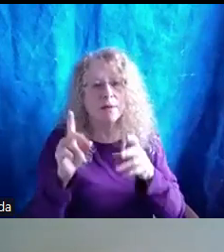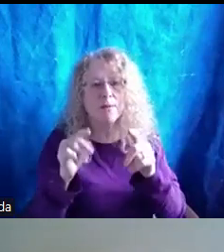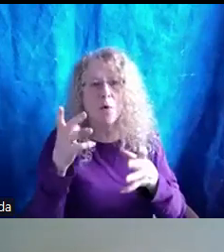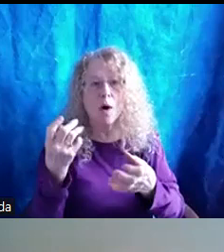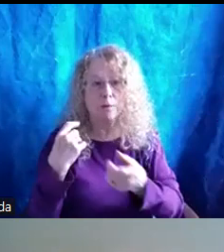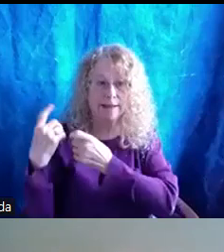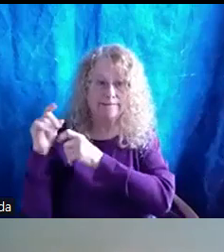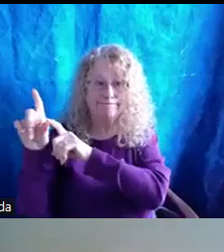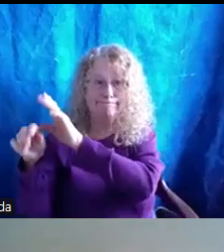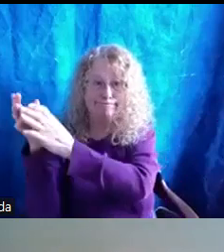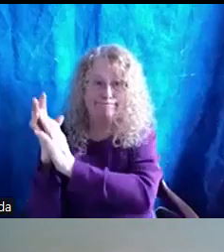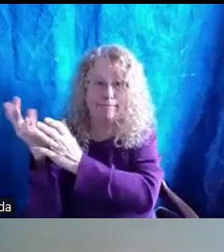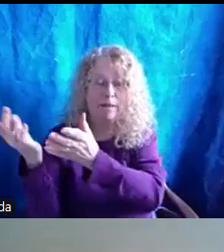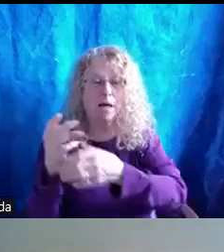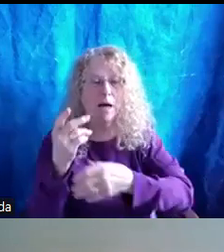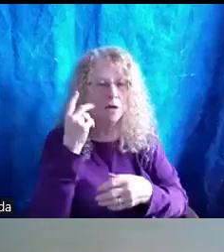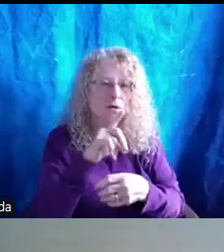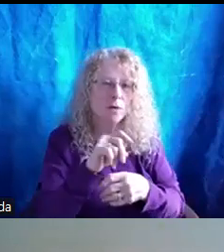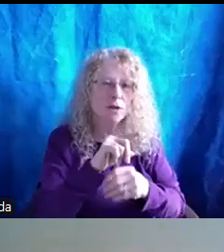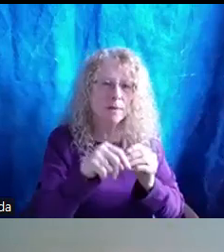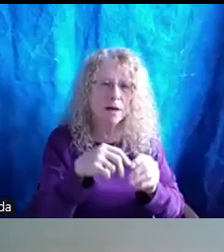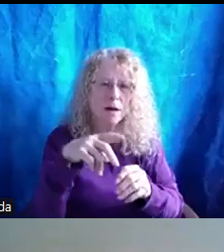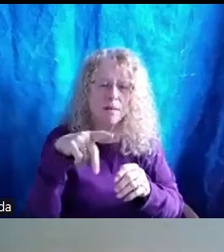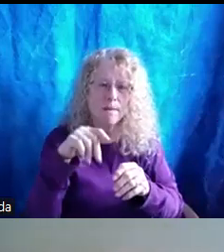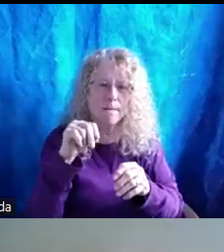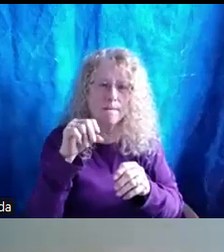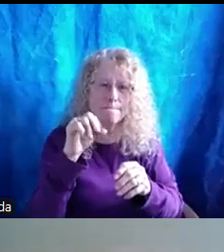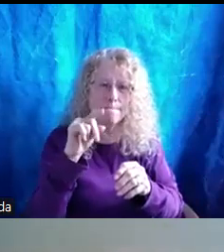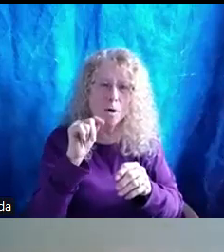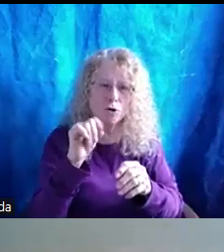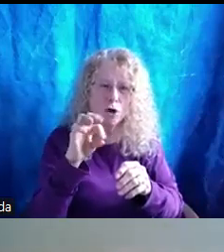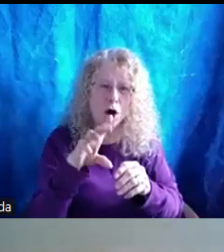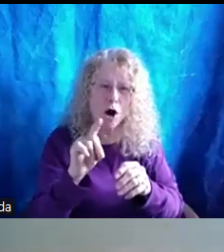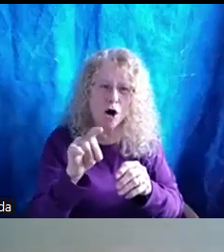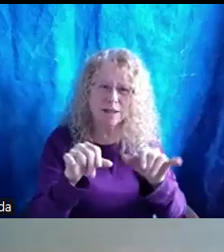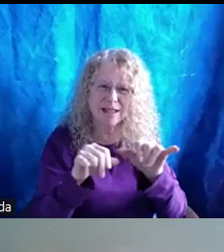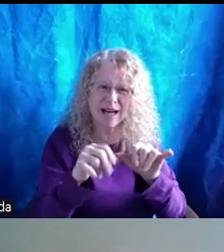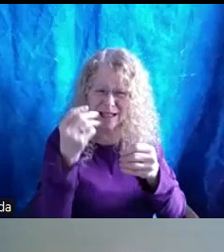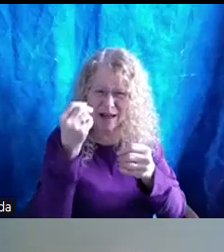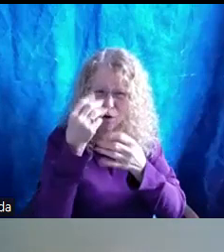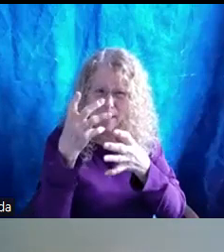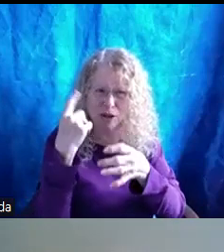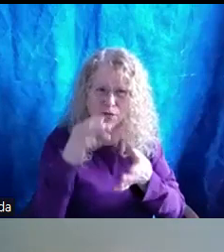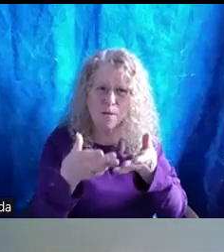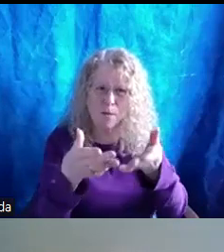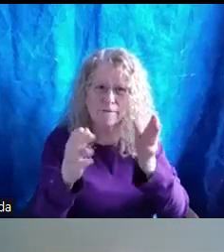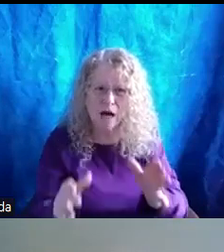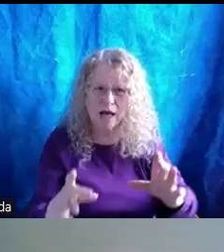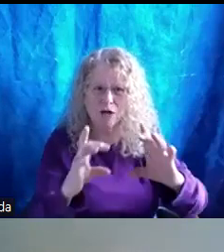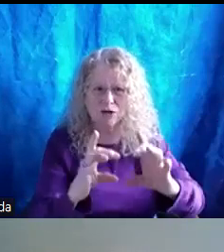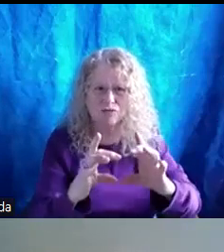I DID SEE THERE WAS A QUESTION ABOUT A POSTCARD SIZE INFORMATIONAL FOR PROVIDERS, AND INFORMATION